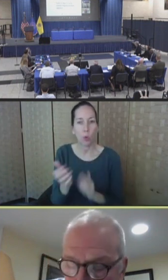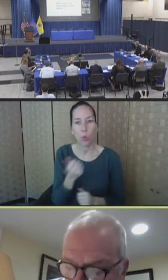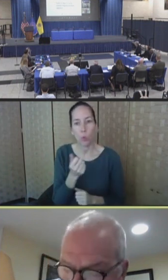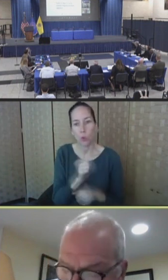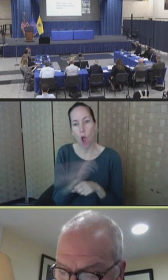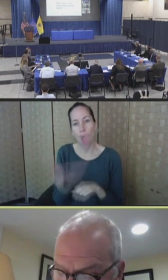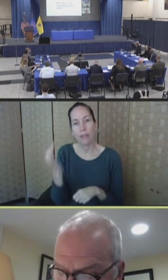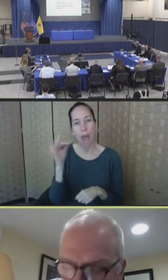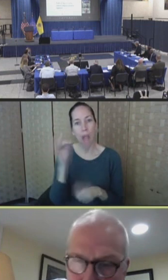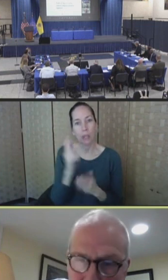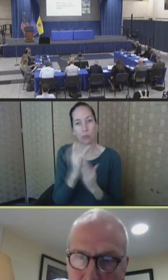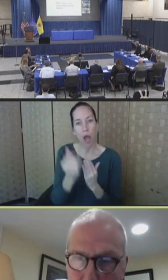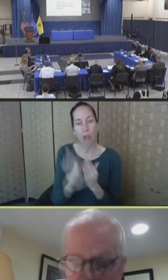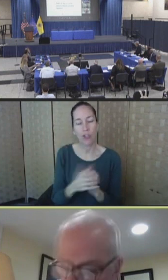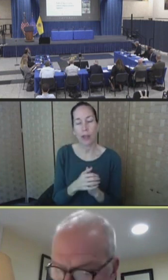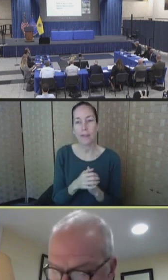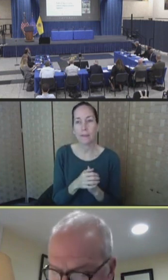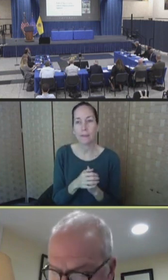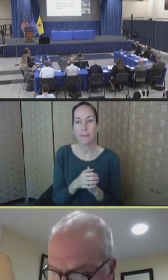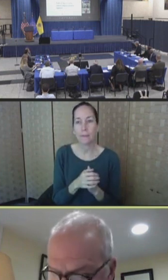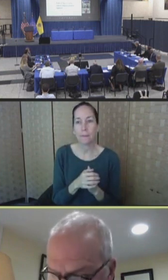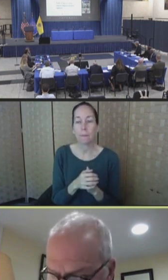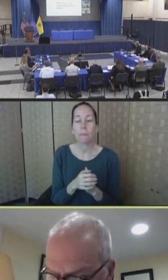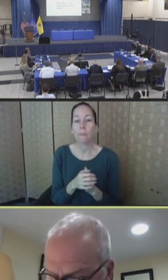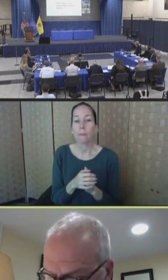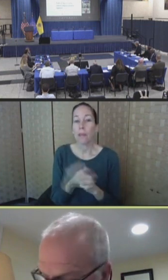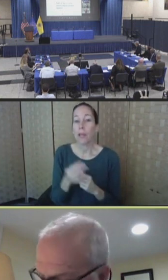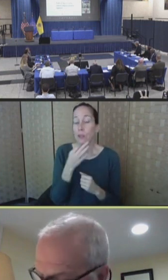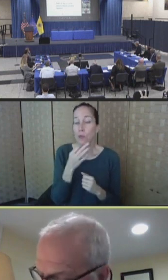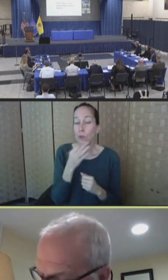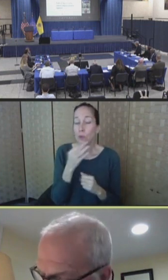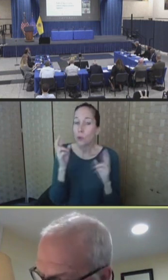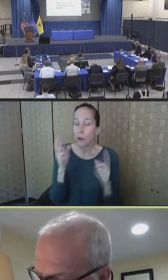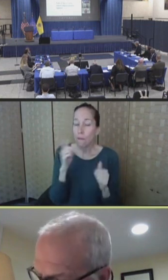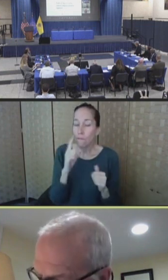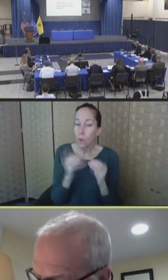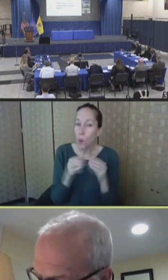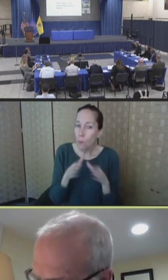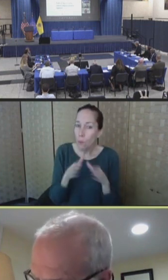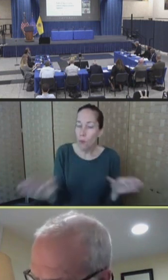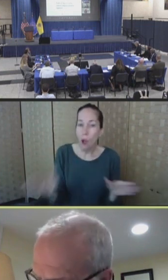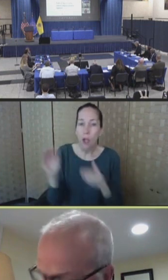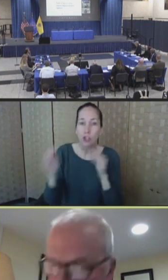There are efforts underway for broader adult vaccination efforts. Like Dr, Hopkins,